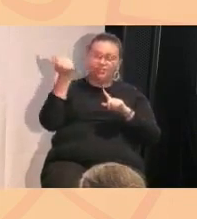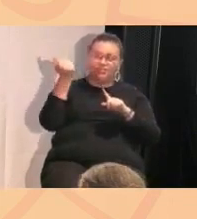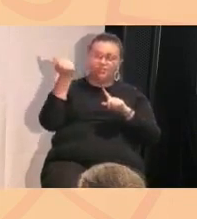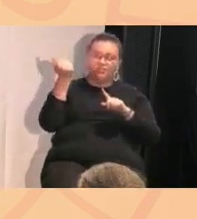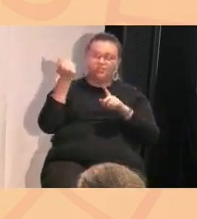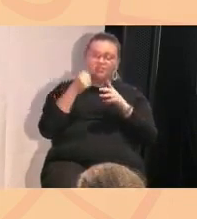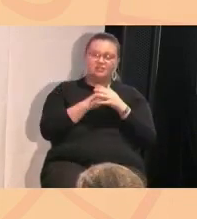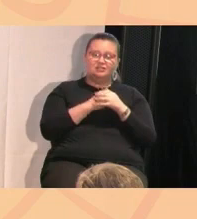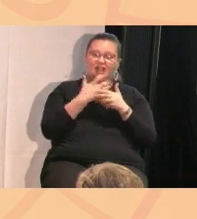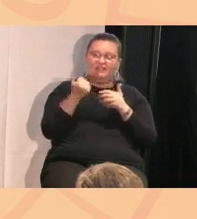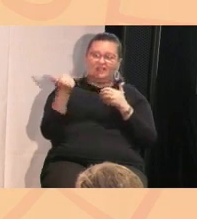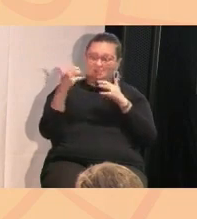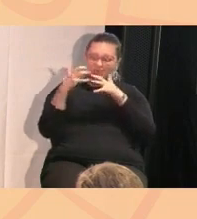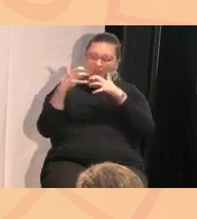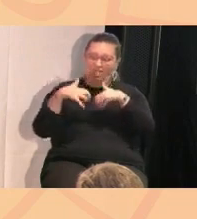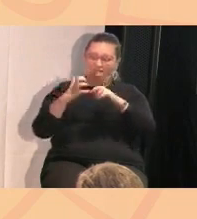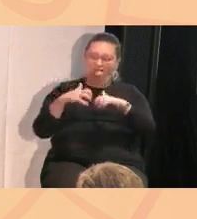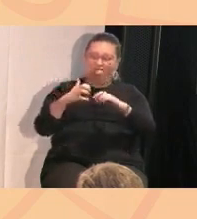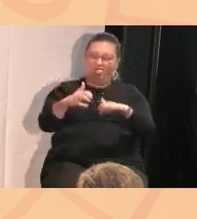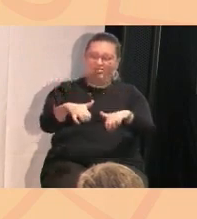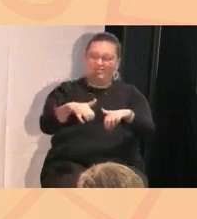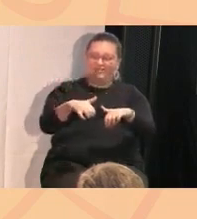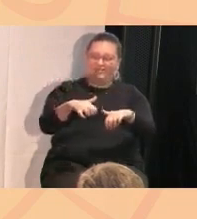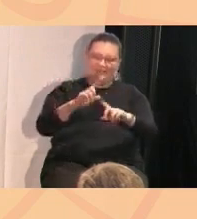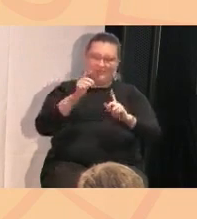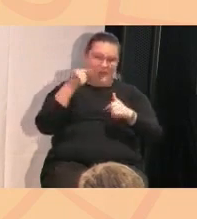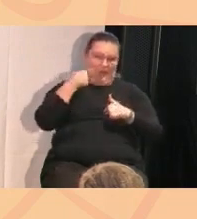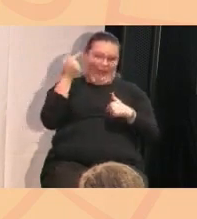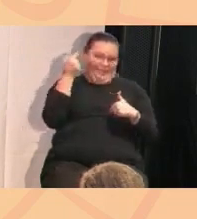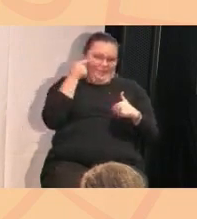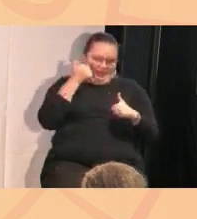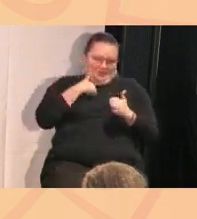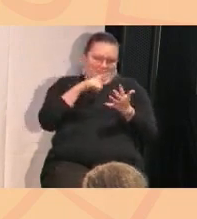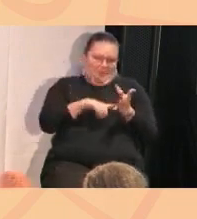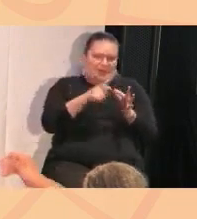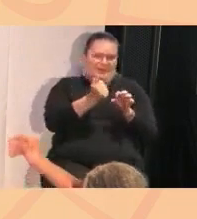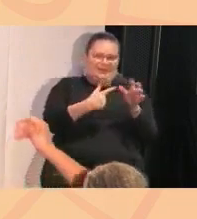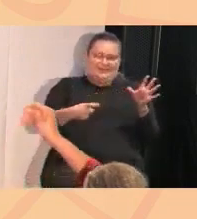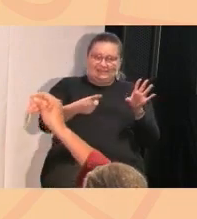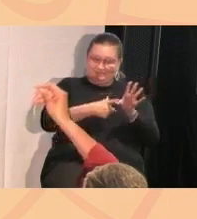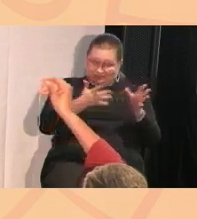And unless a lot of things that we think we've